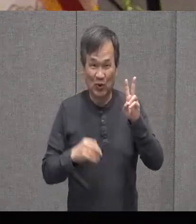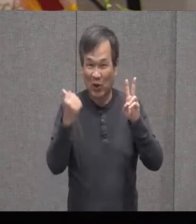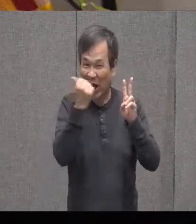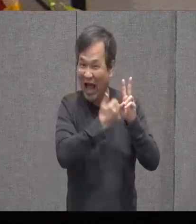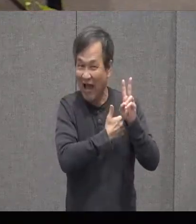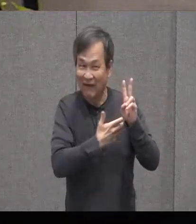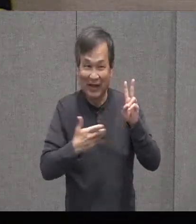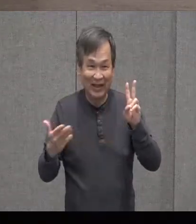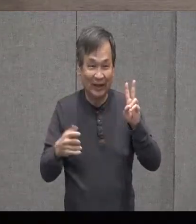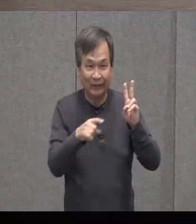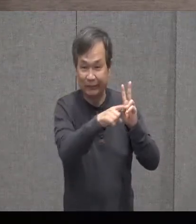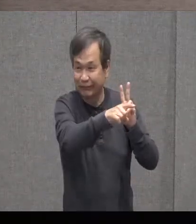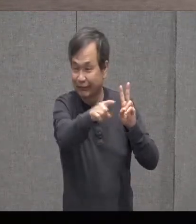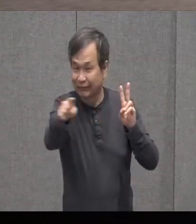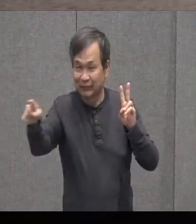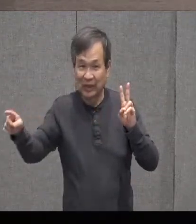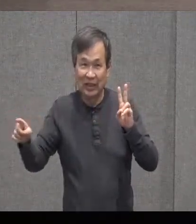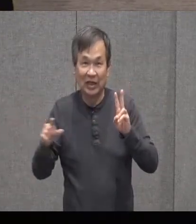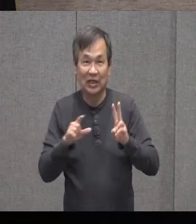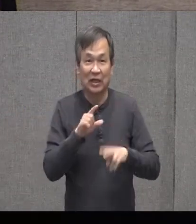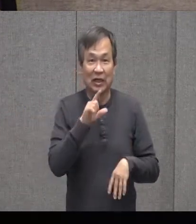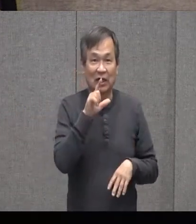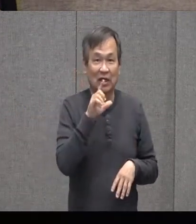And it was written by Lily Toy Hong